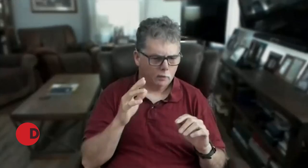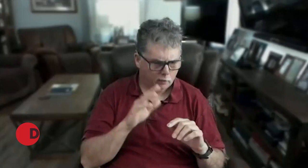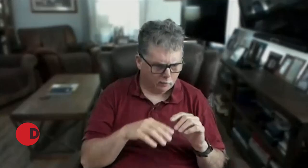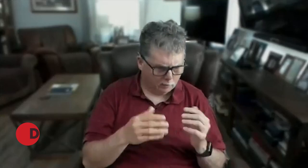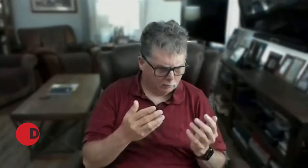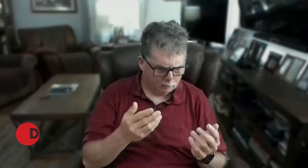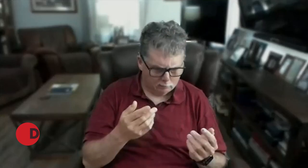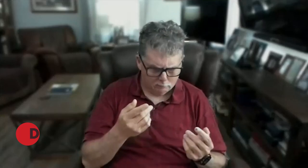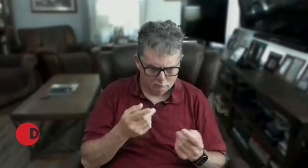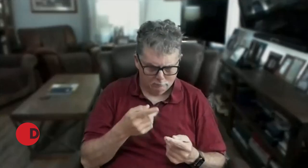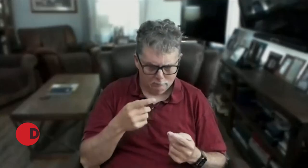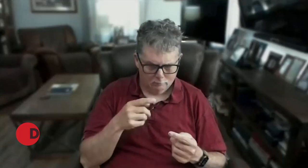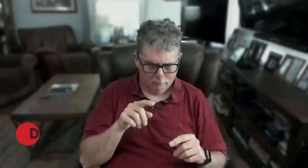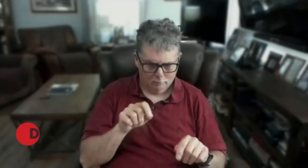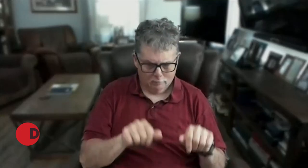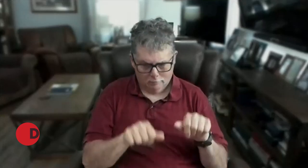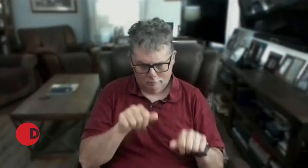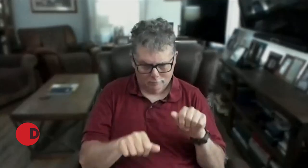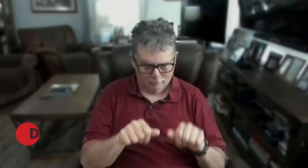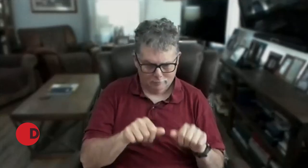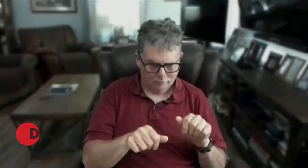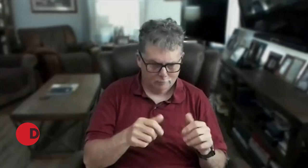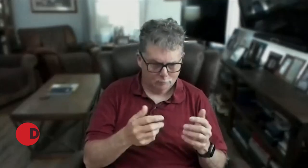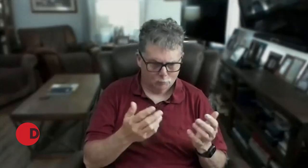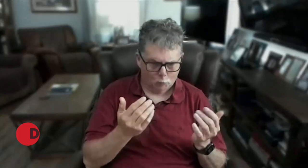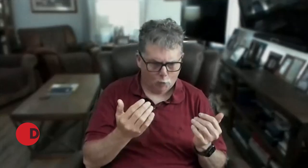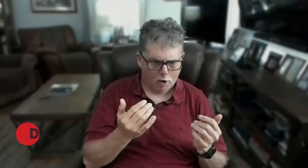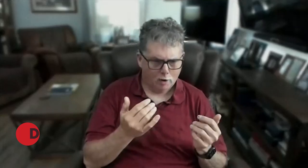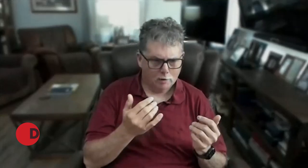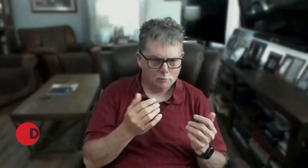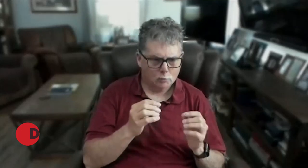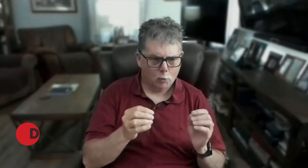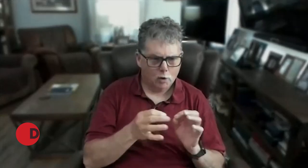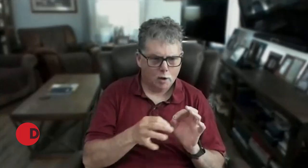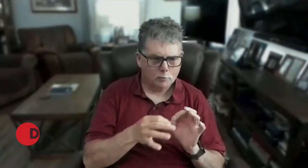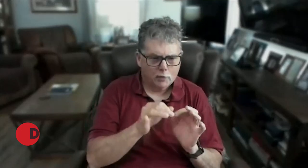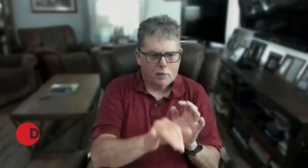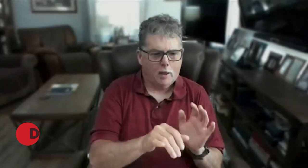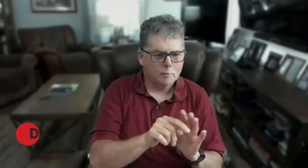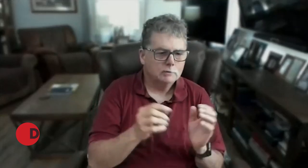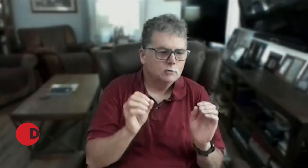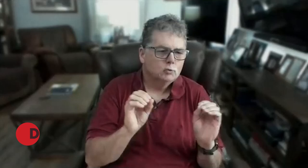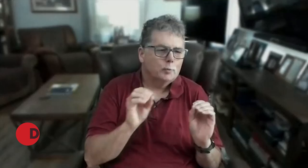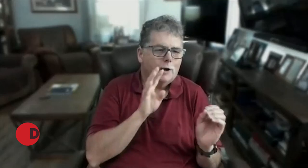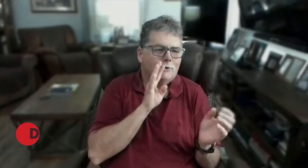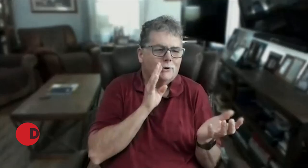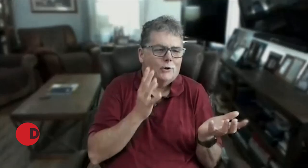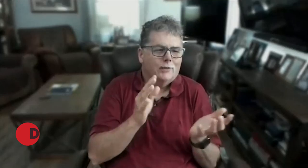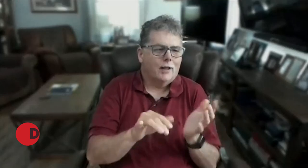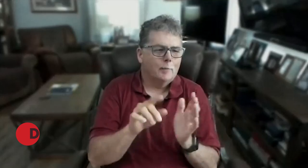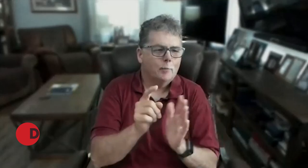Rather than being unsure why there are no captions, no one is talking at that moment.